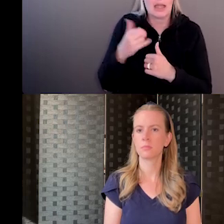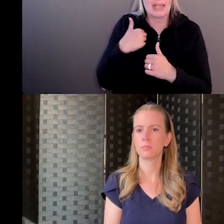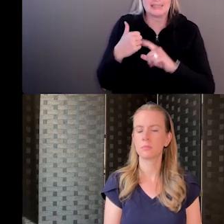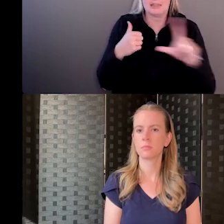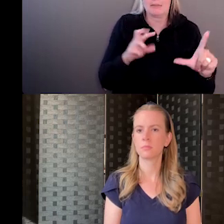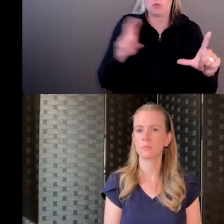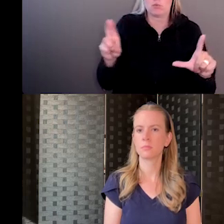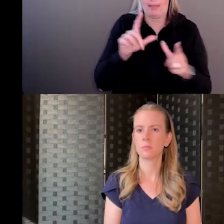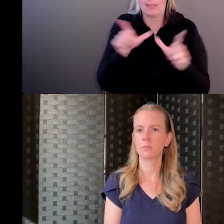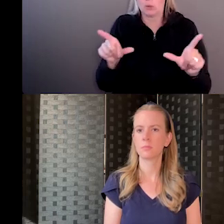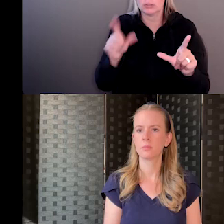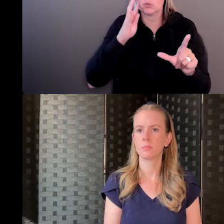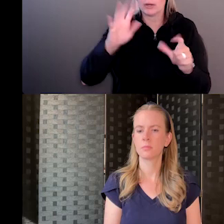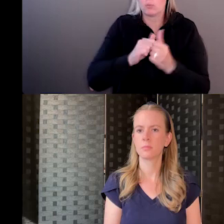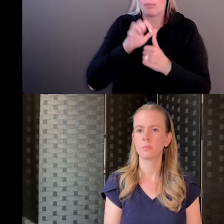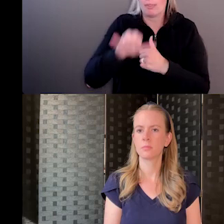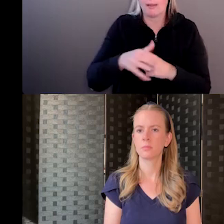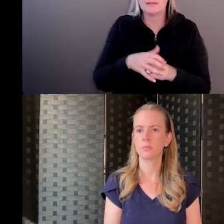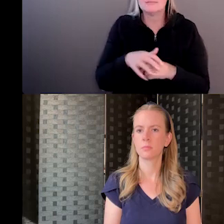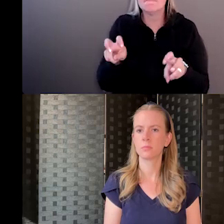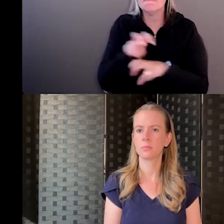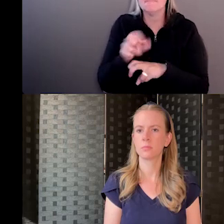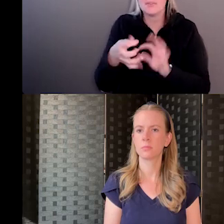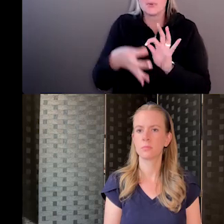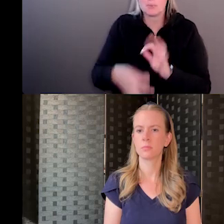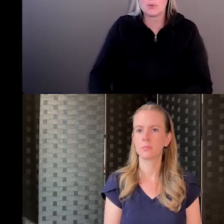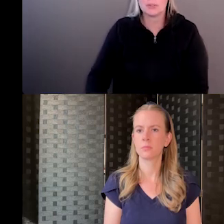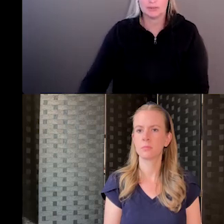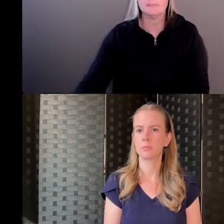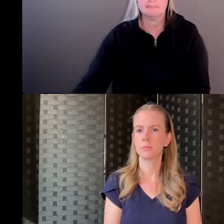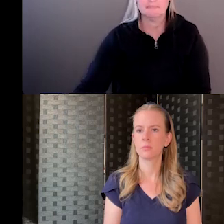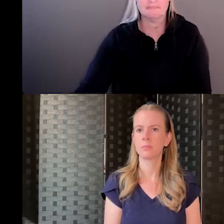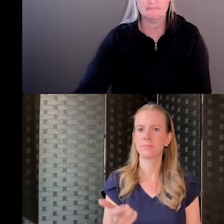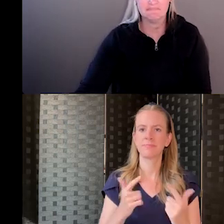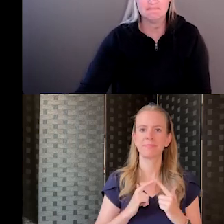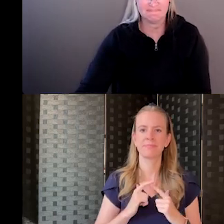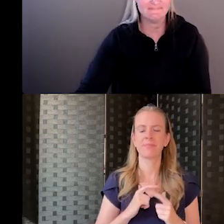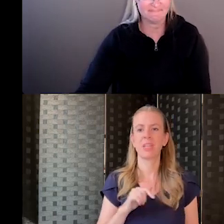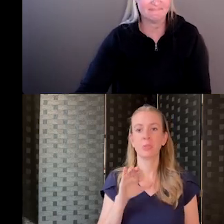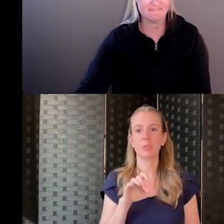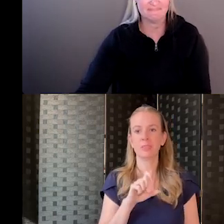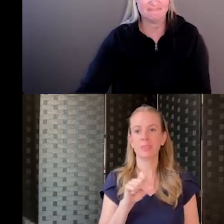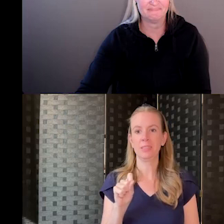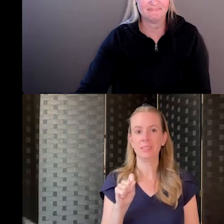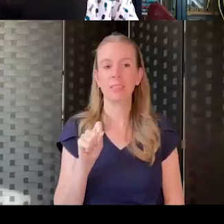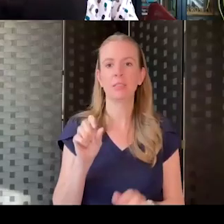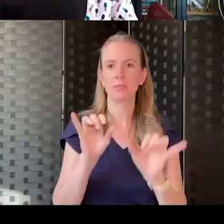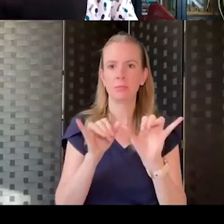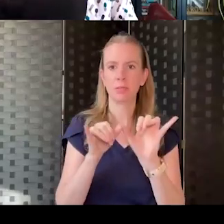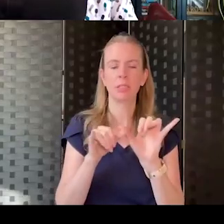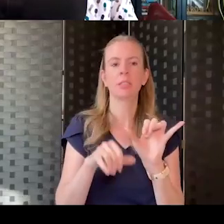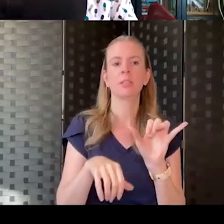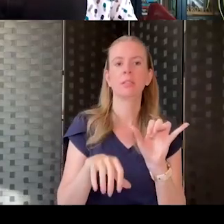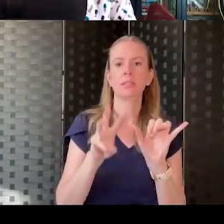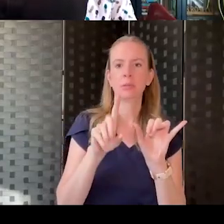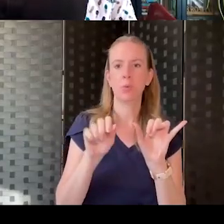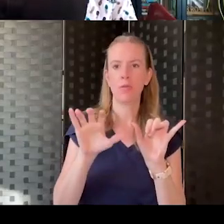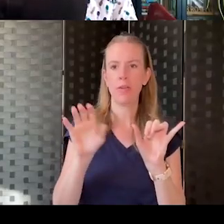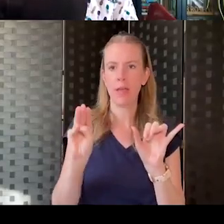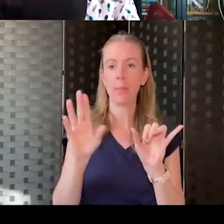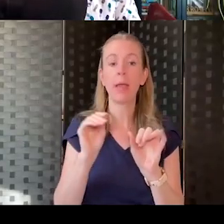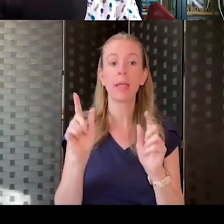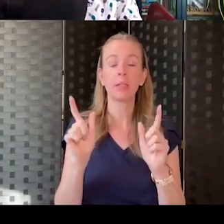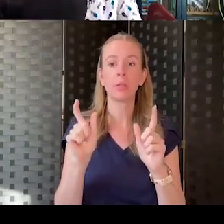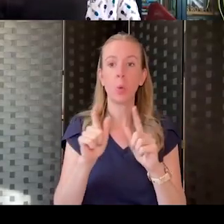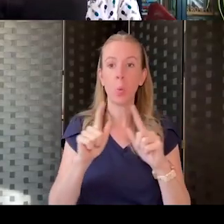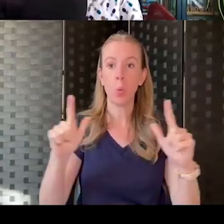me here. In this CSS, the icons were scaled at . 65M and then there is a width for the third column